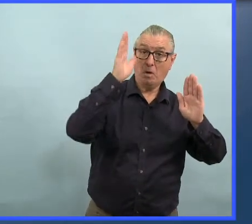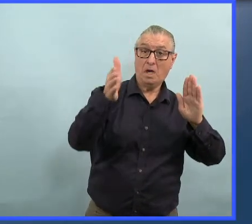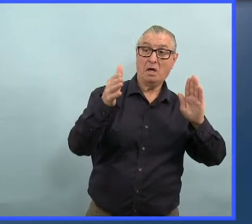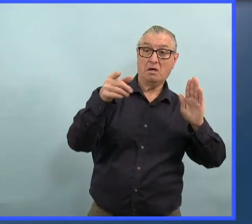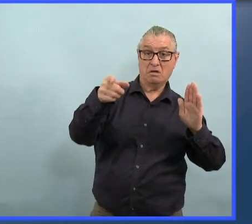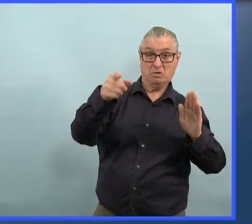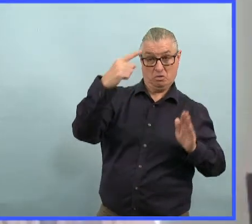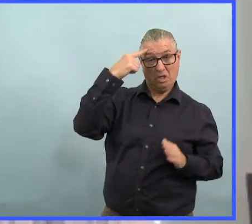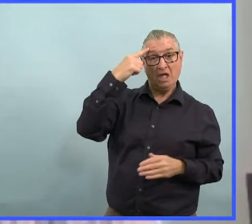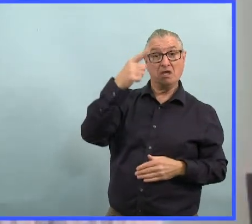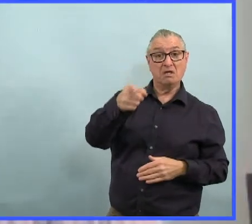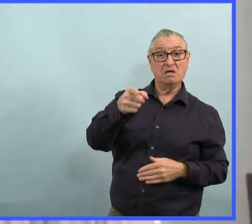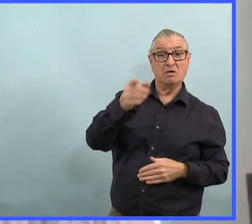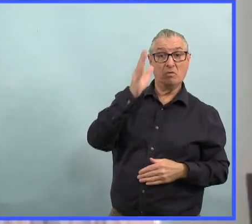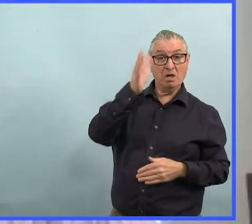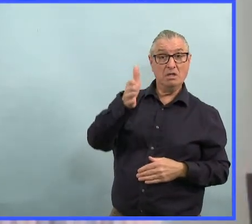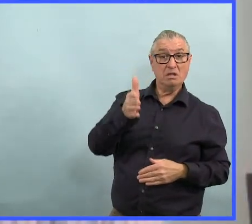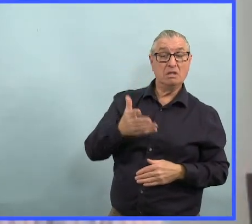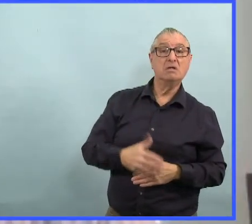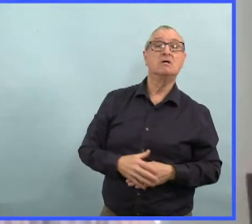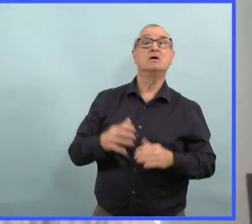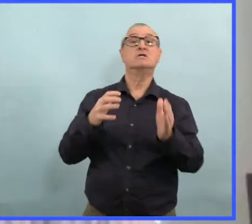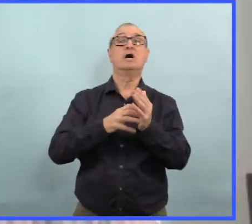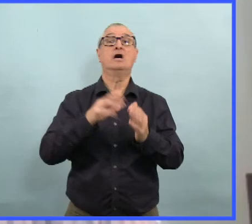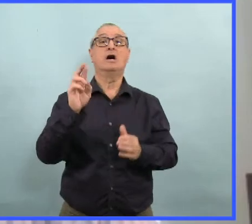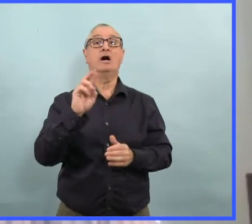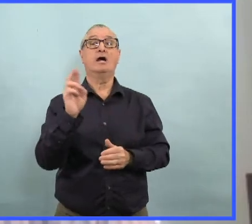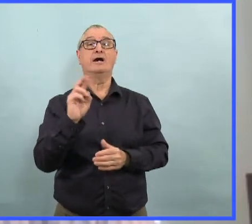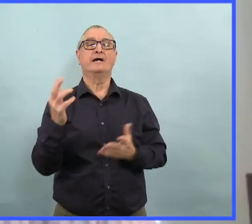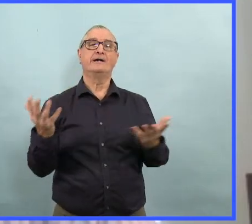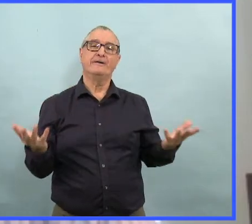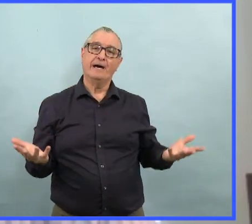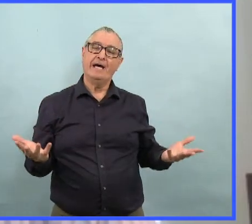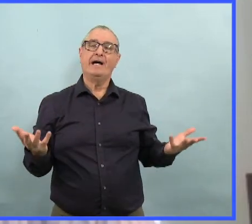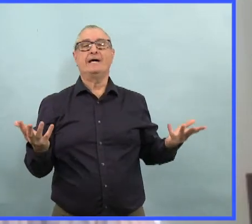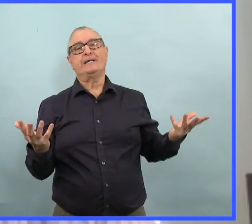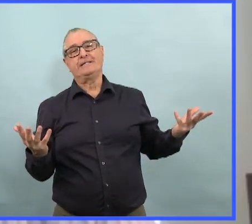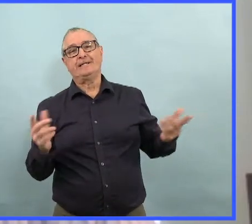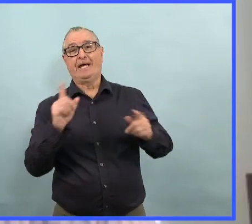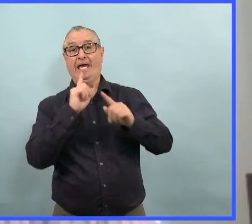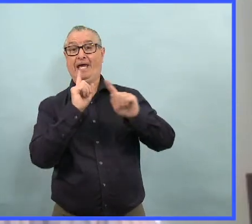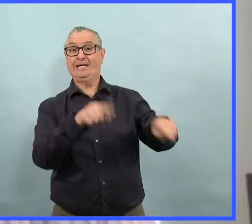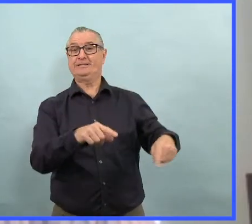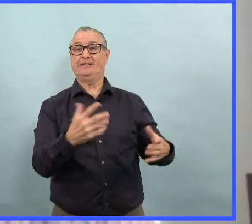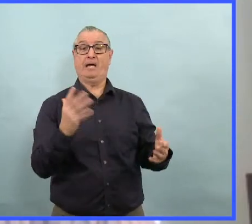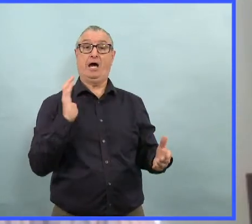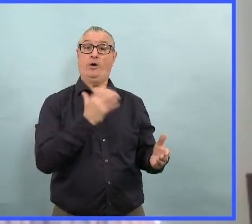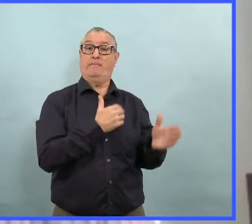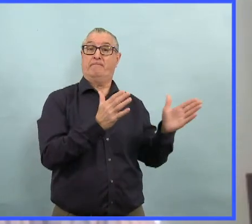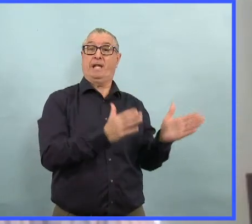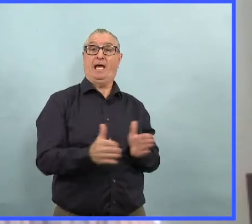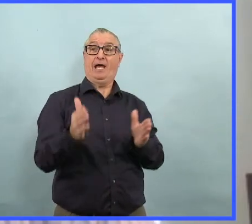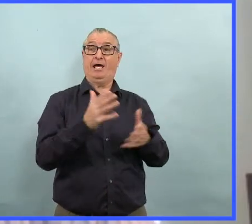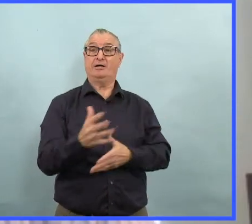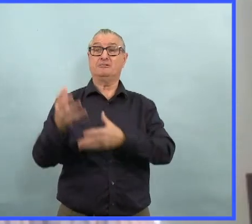you know that that really couldn't come into our into our planning we couldn't rely on that we knew that there's a